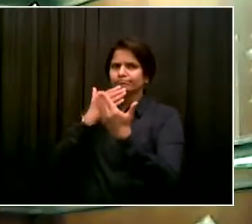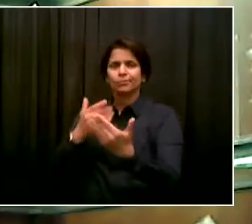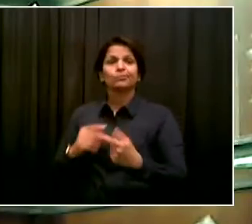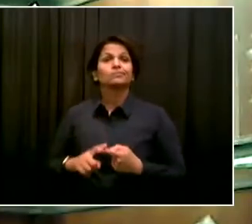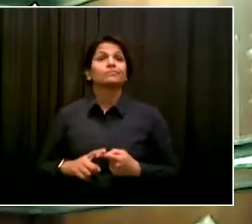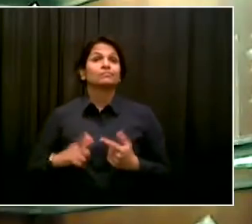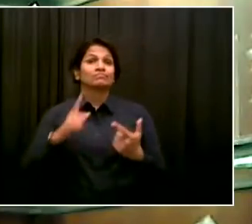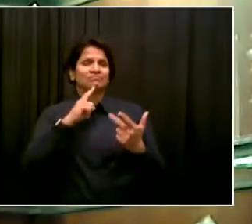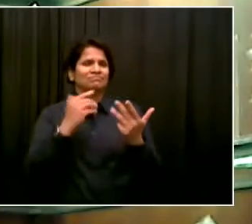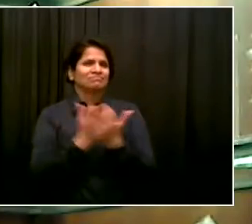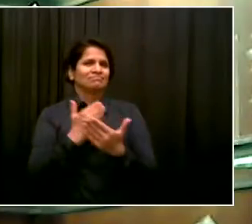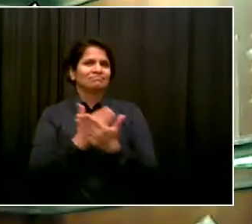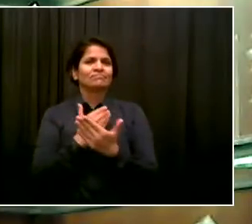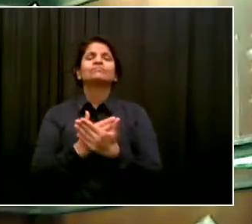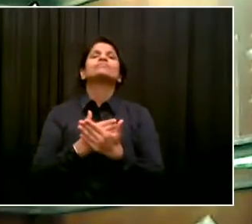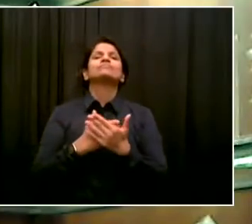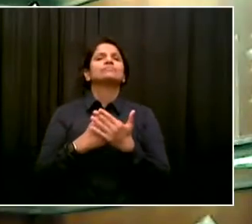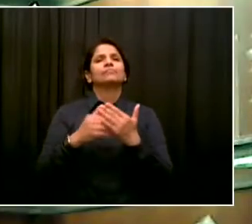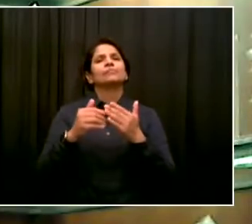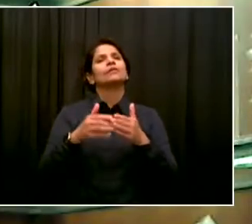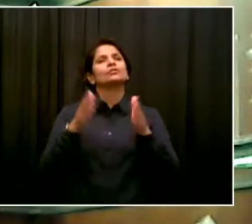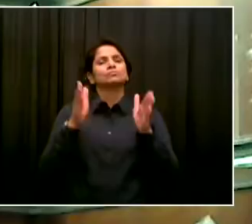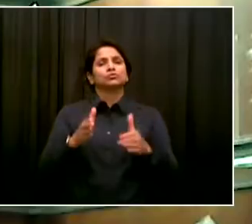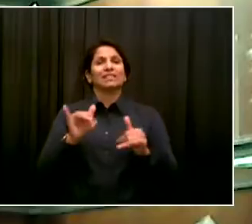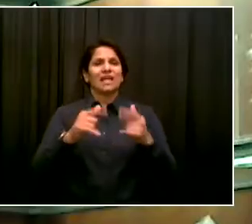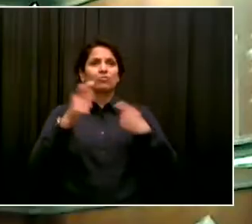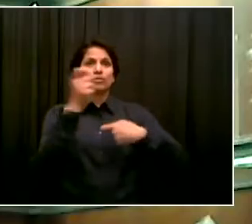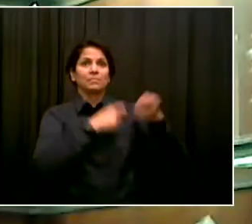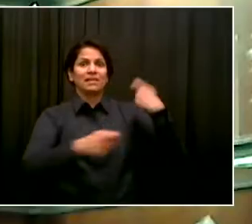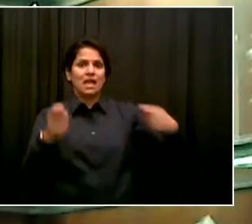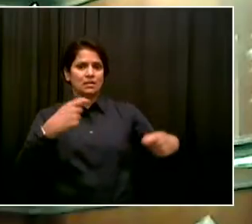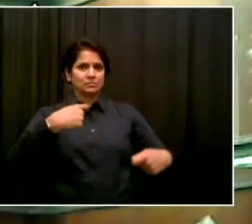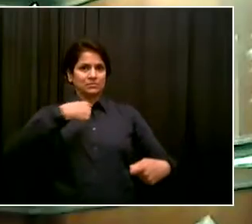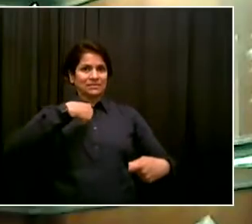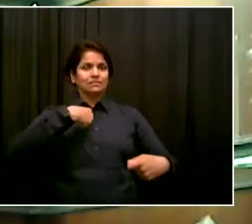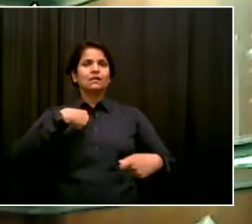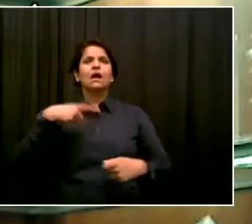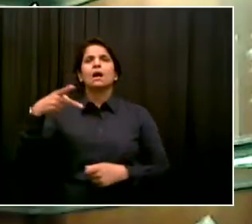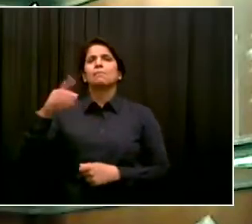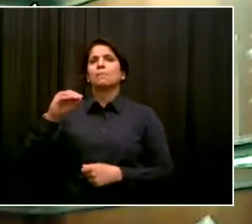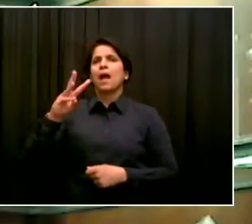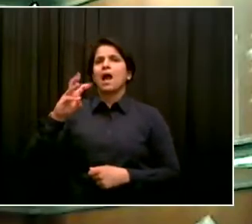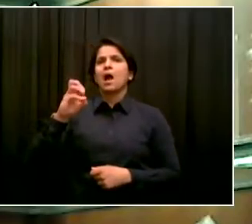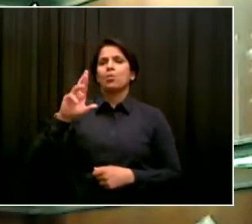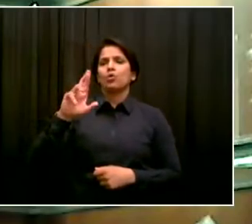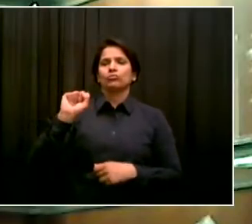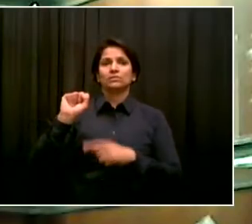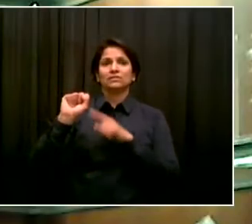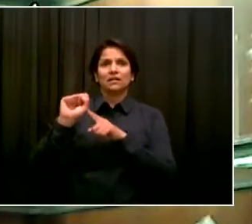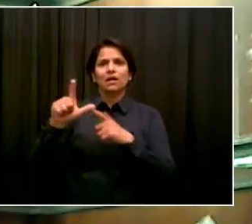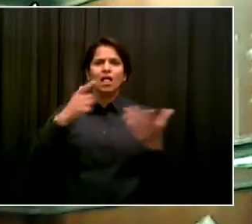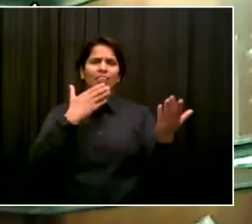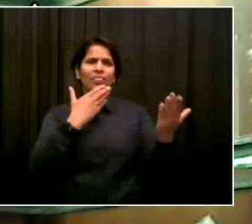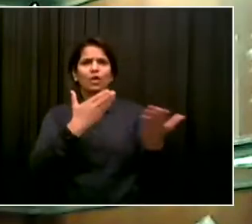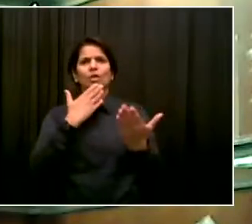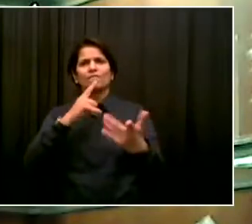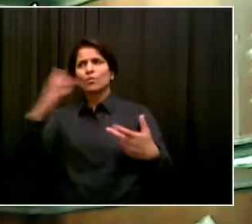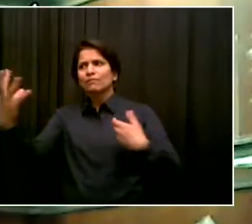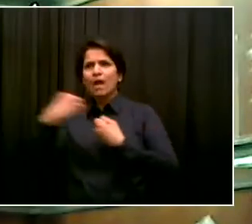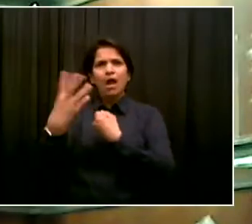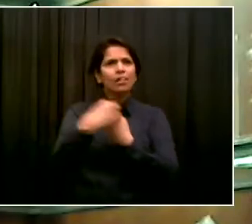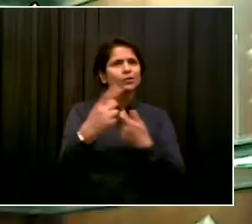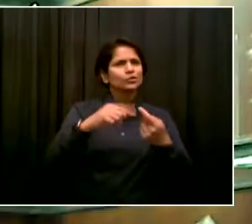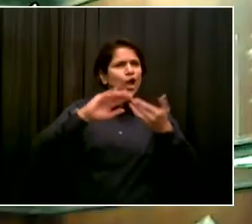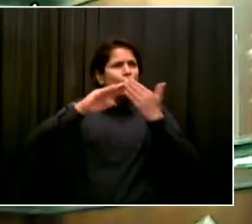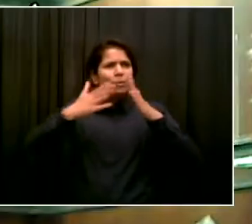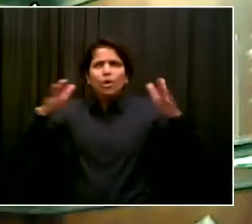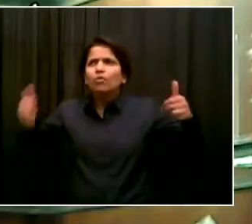ALSO NEW